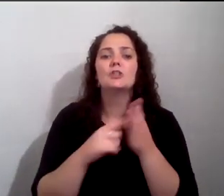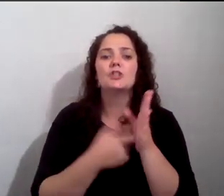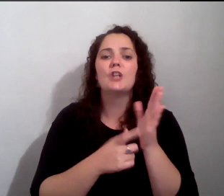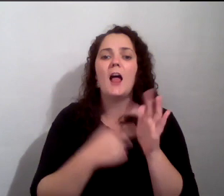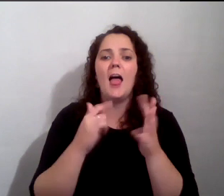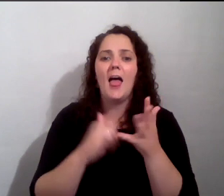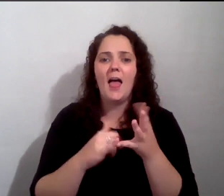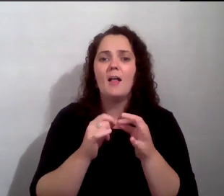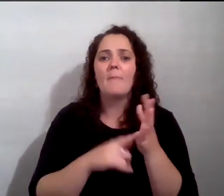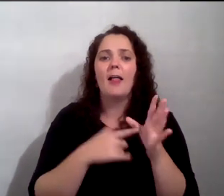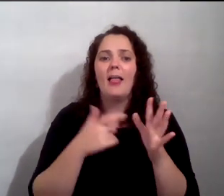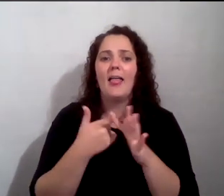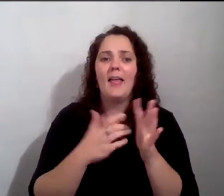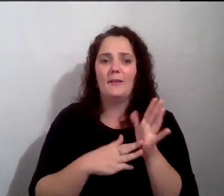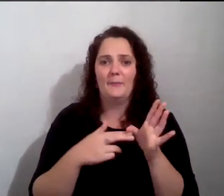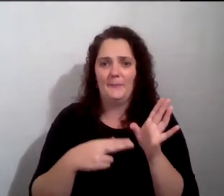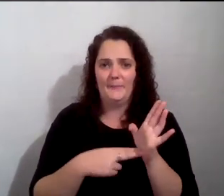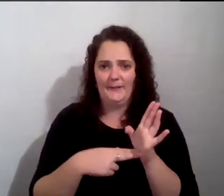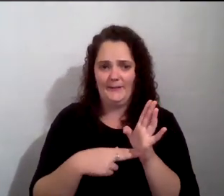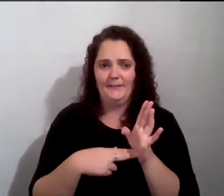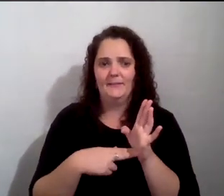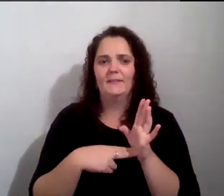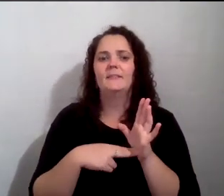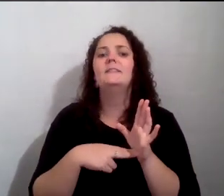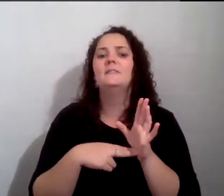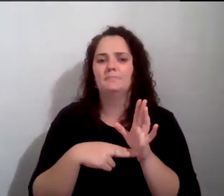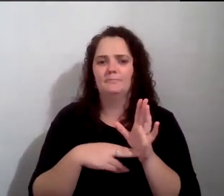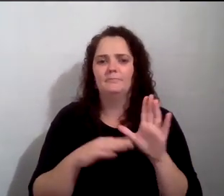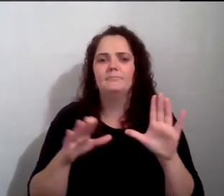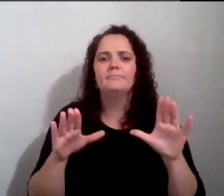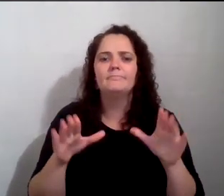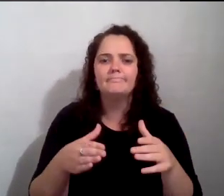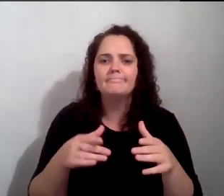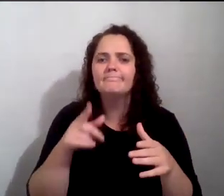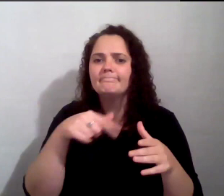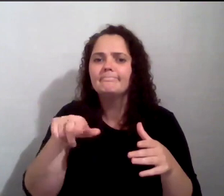School and then the University of Queensland. She was the one who introduced Charles to local artisan poets.